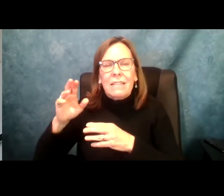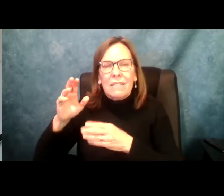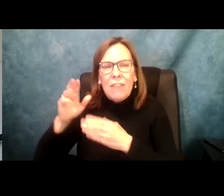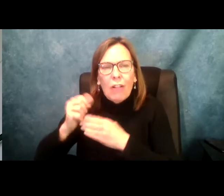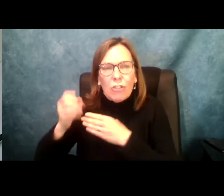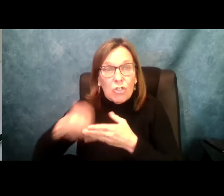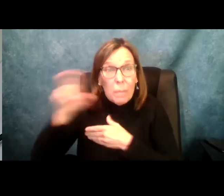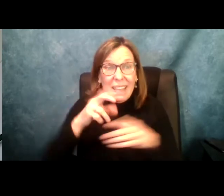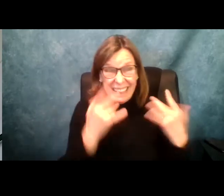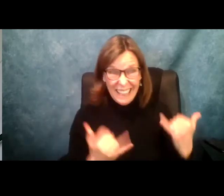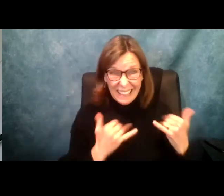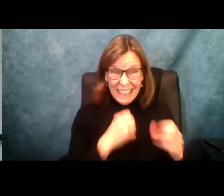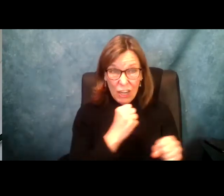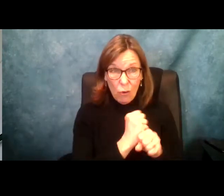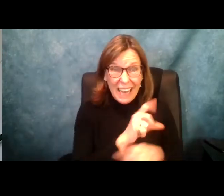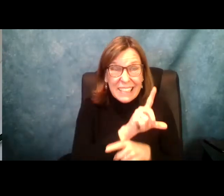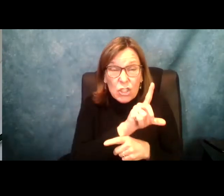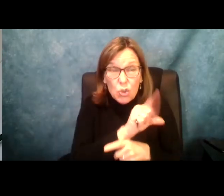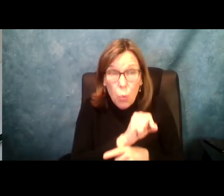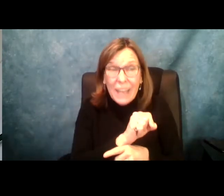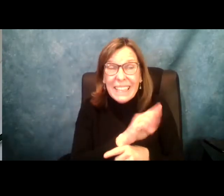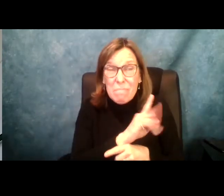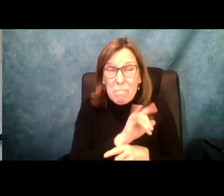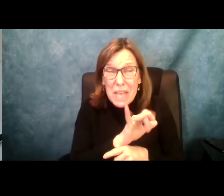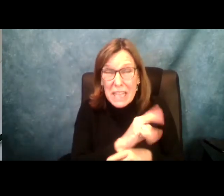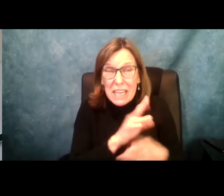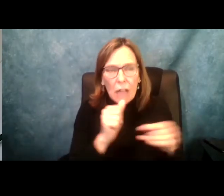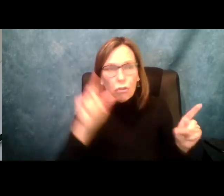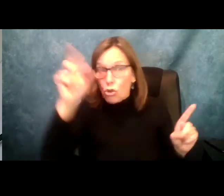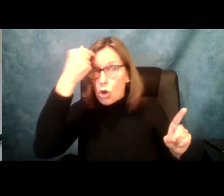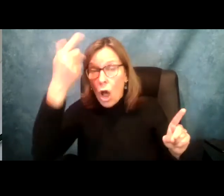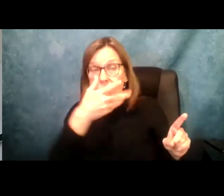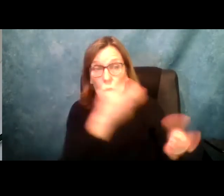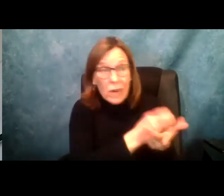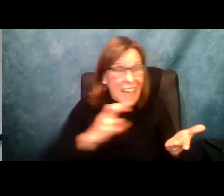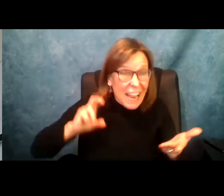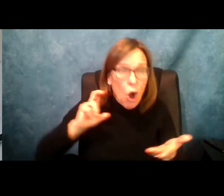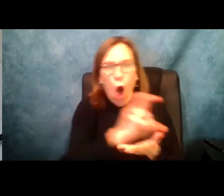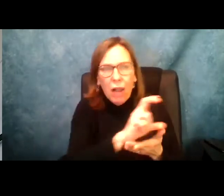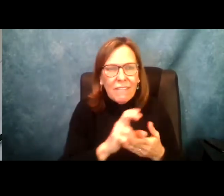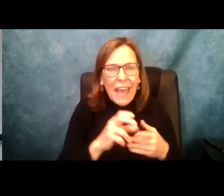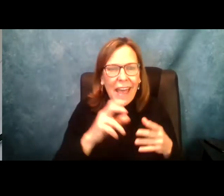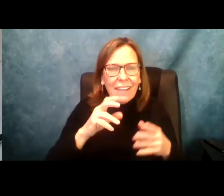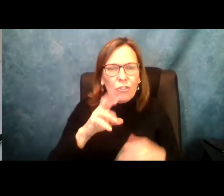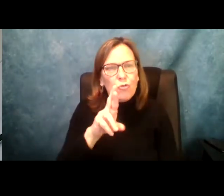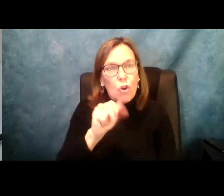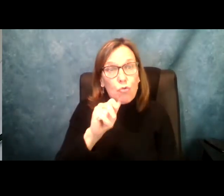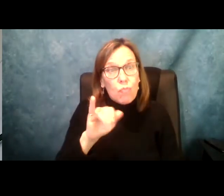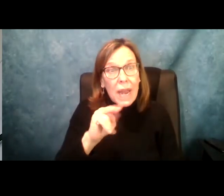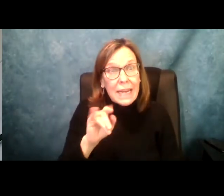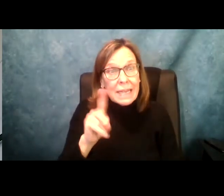Kelles talk about the 90 billion surplus, that surplus is now $20 billion.